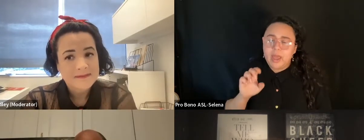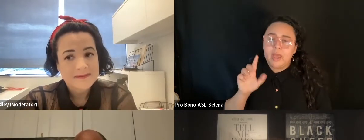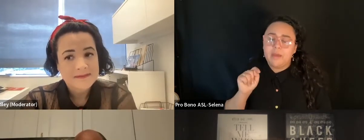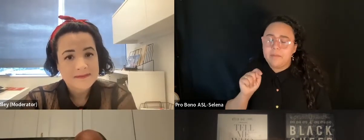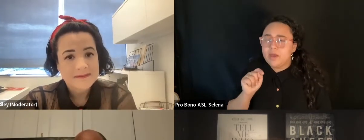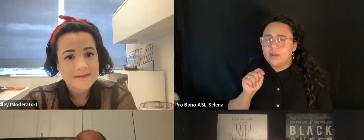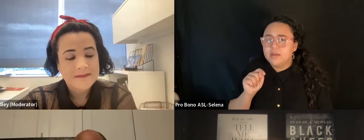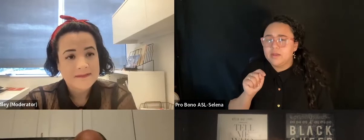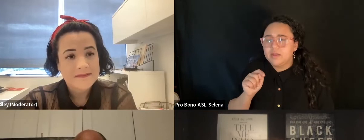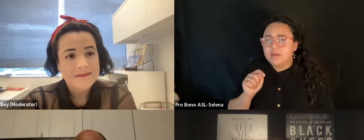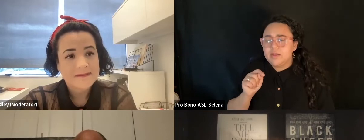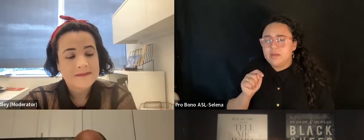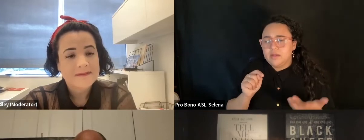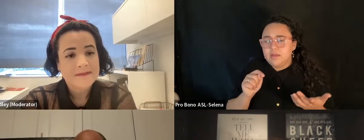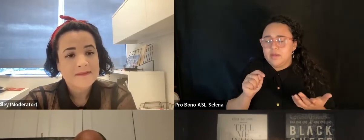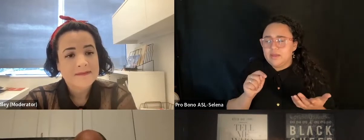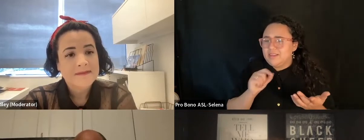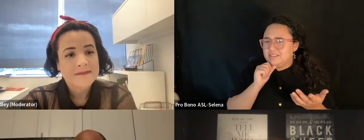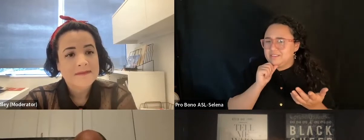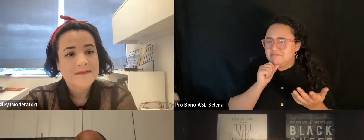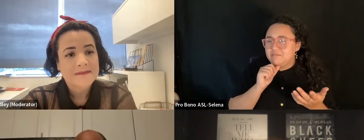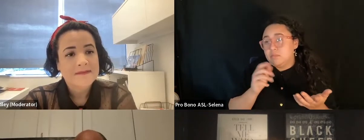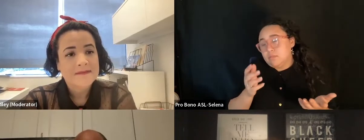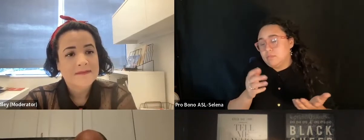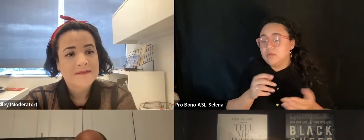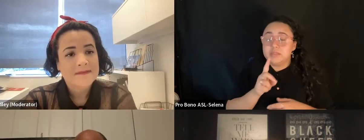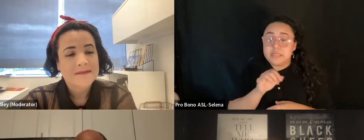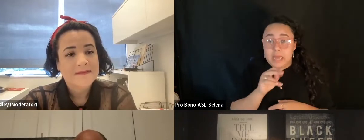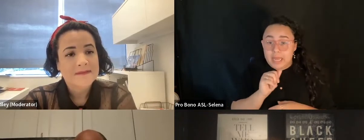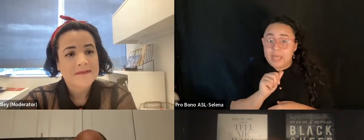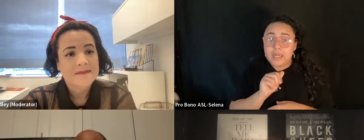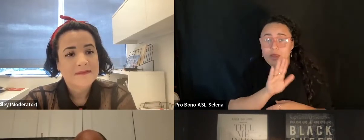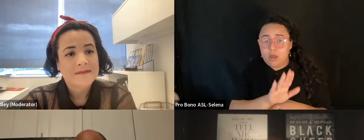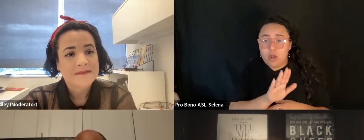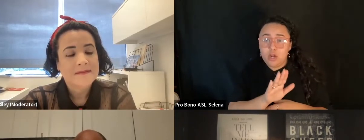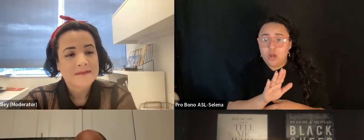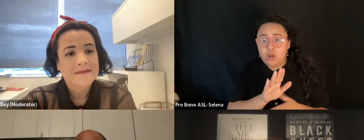It's an emotional one. They felt this relationship with Diana. I don't understand why they felt it.